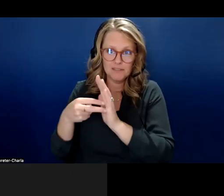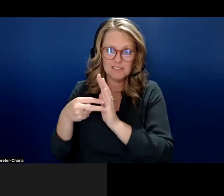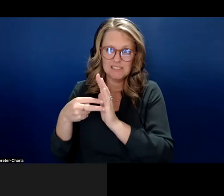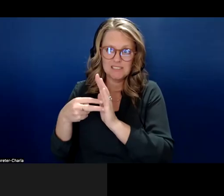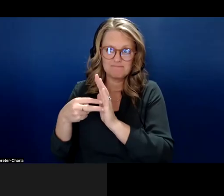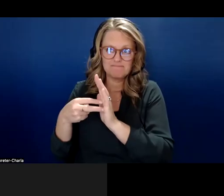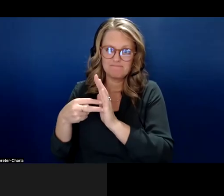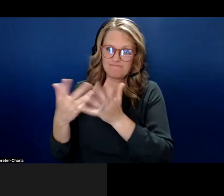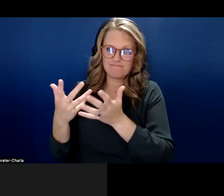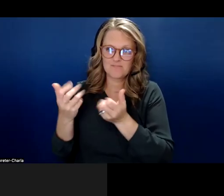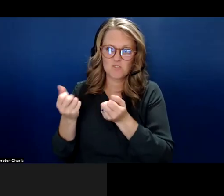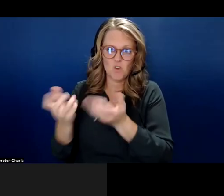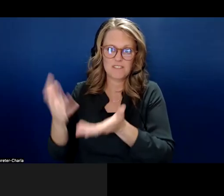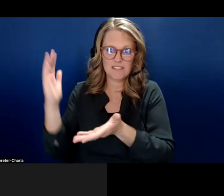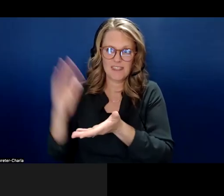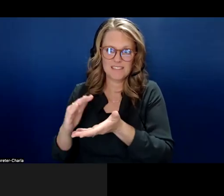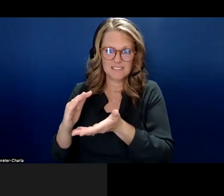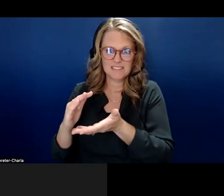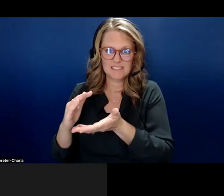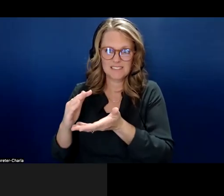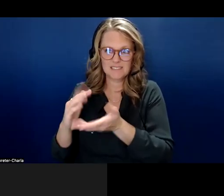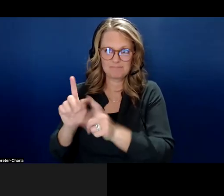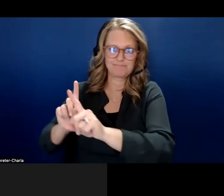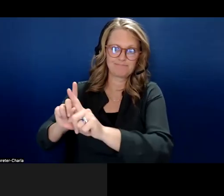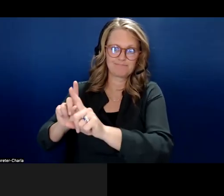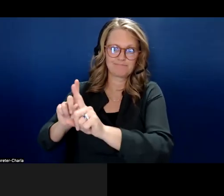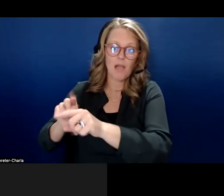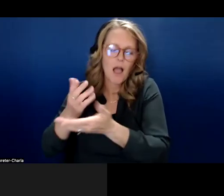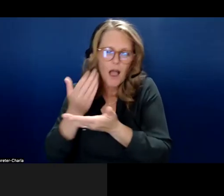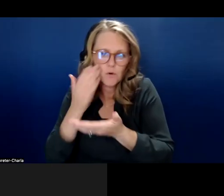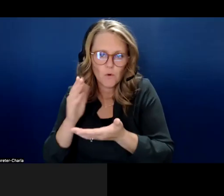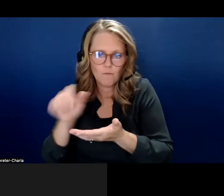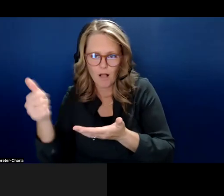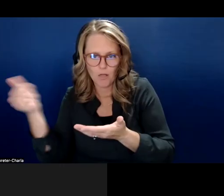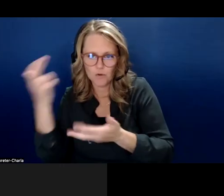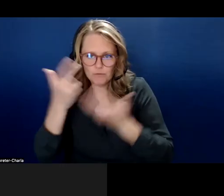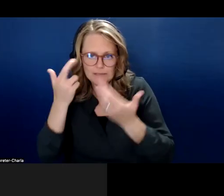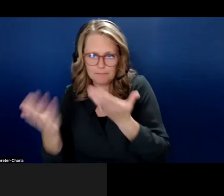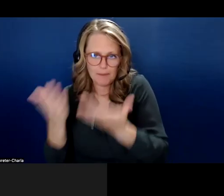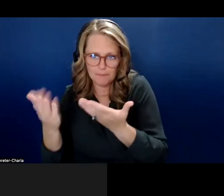And you know, I don't know if that's the only reason, but certainly,